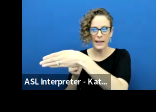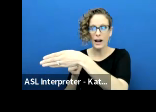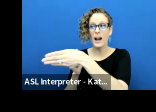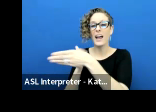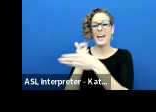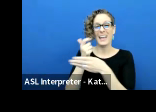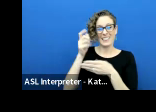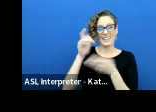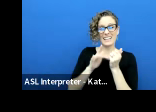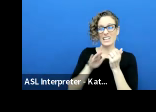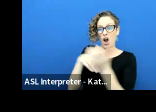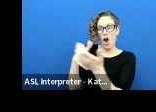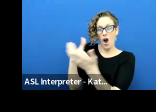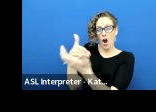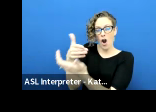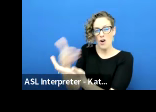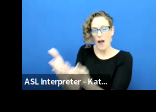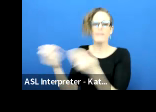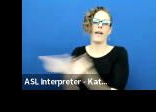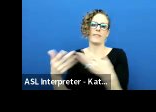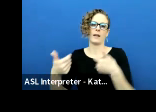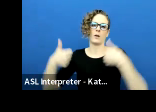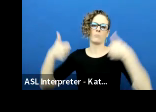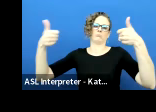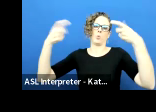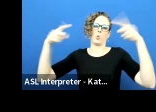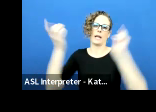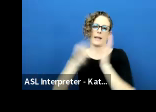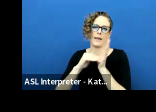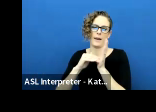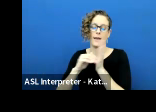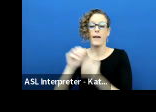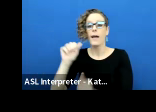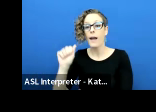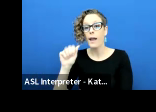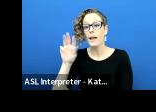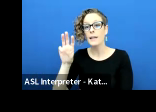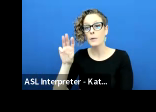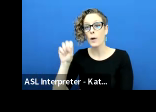started working again turns out that Amazon web services AWS had been down for three or four